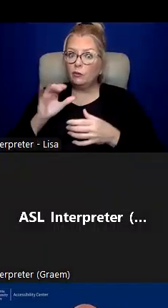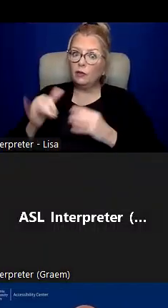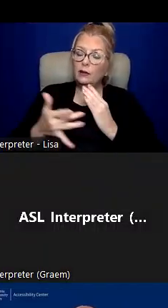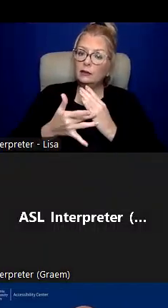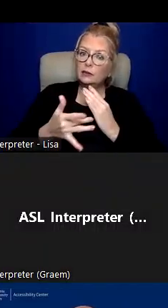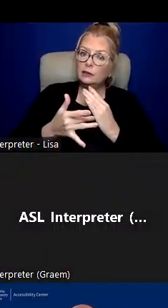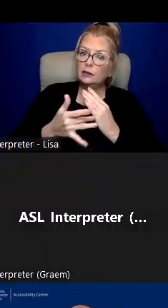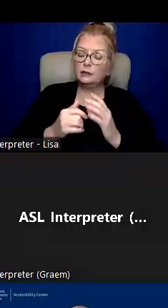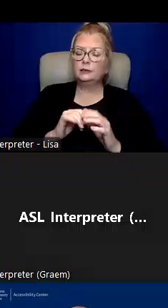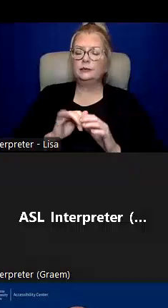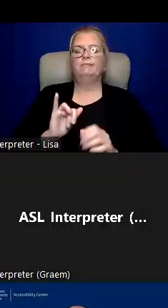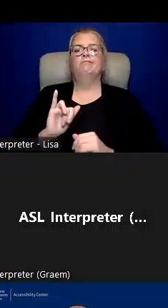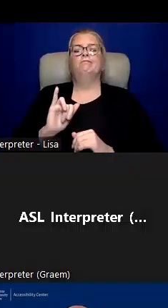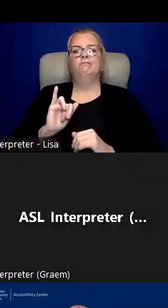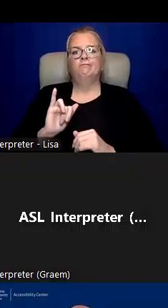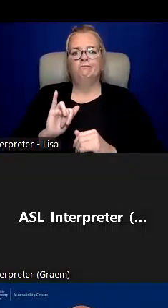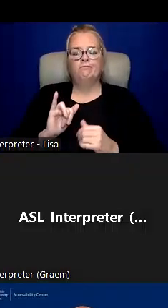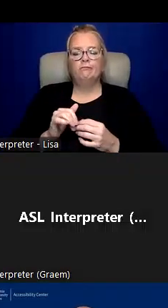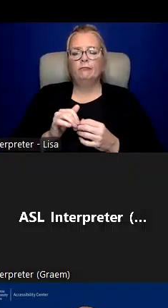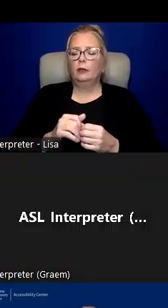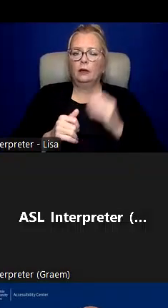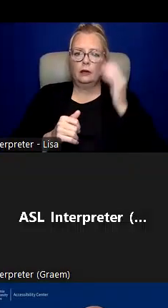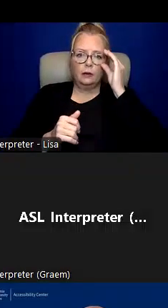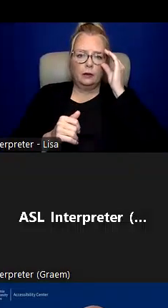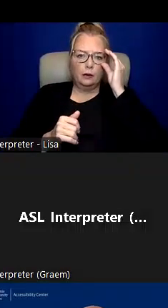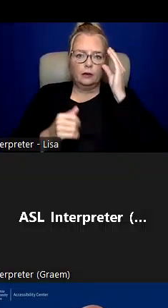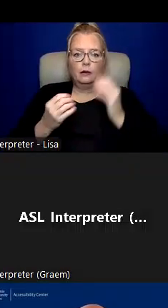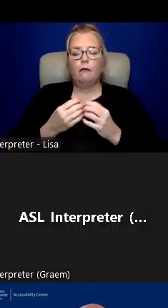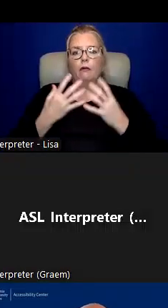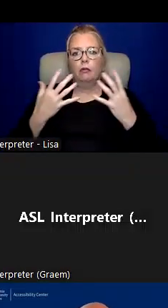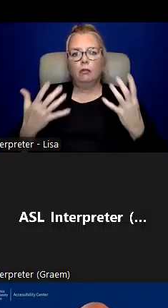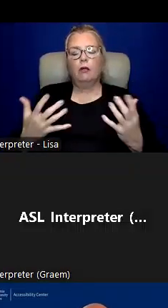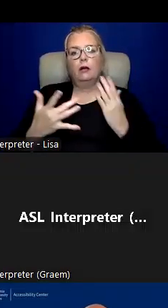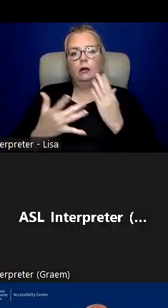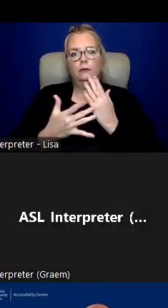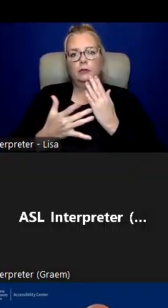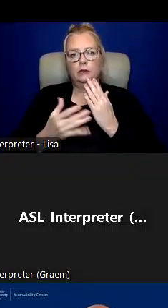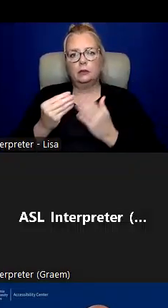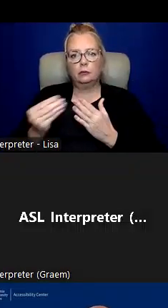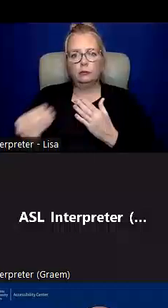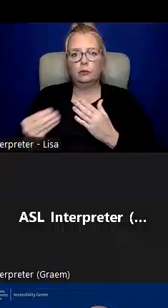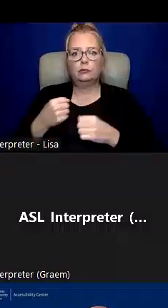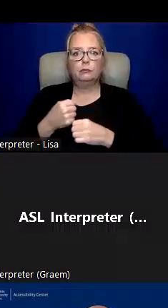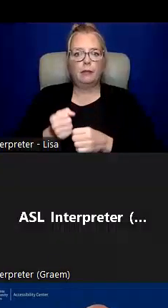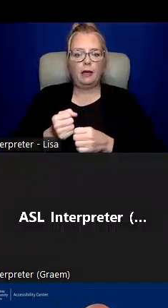was there was an overwhelming number of technology purchases being made in any given year.